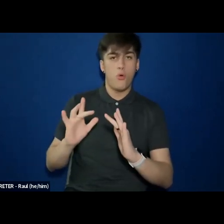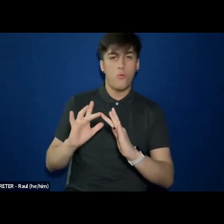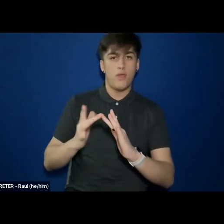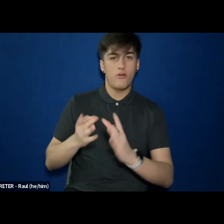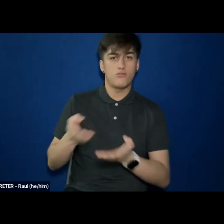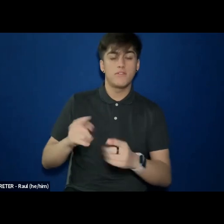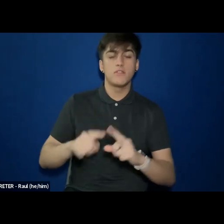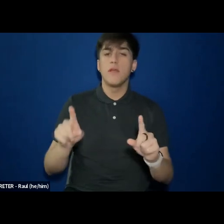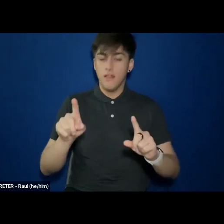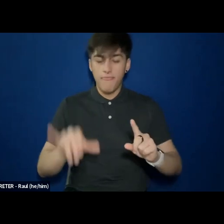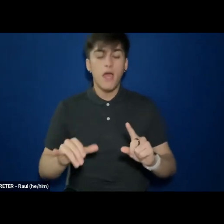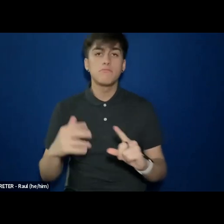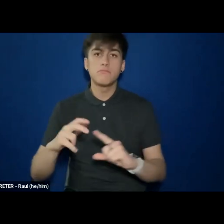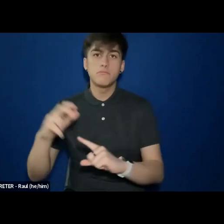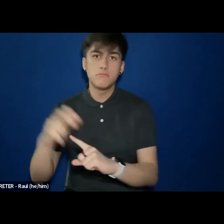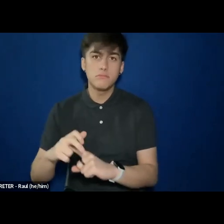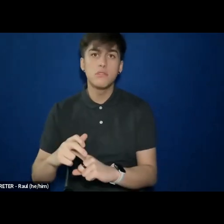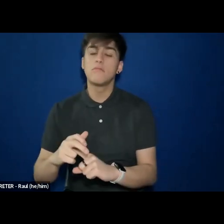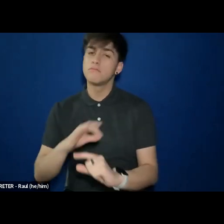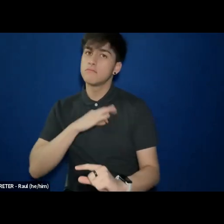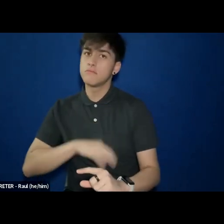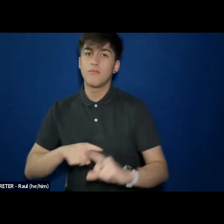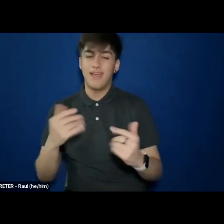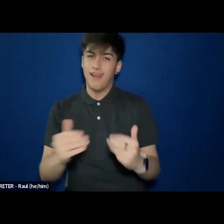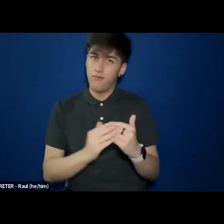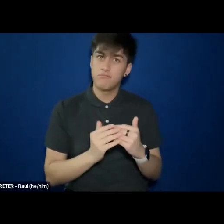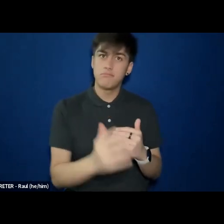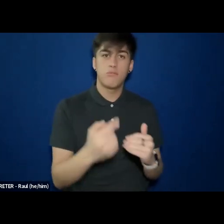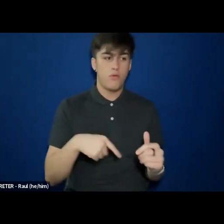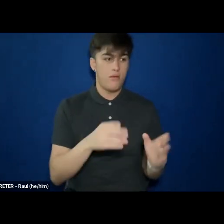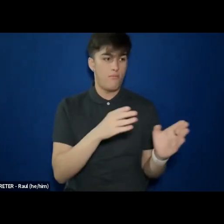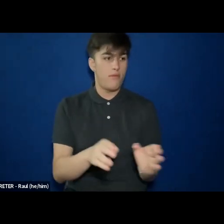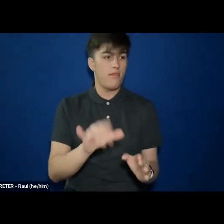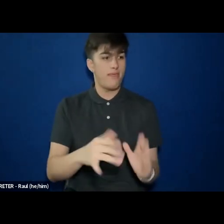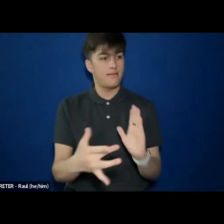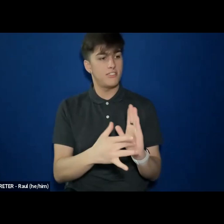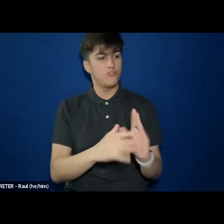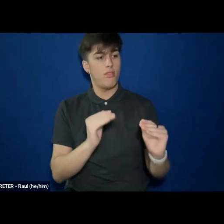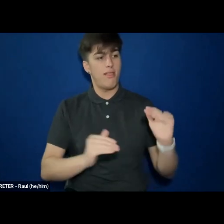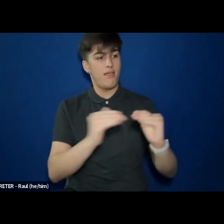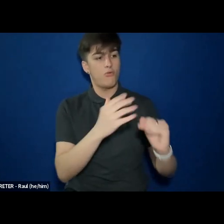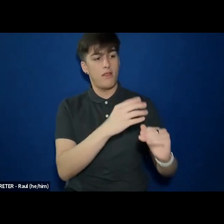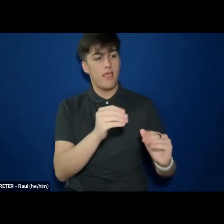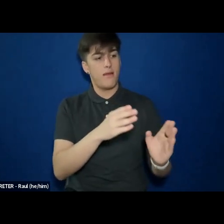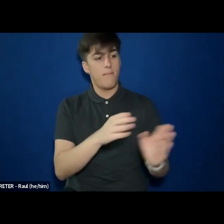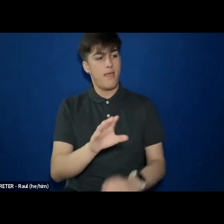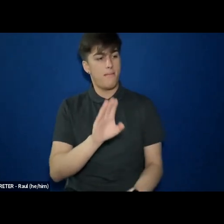go forward and preparing the digital equity and the plans, I think it's important to try to get